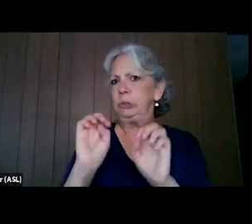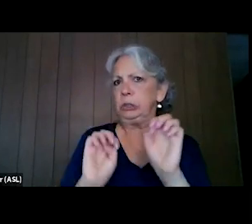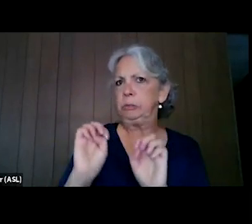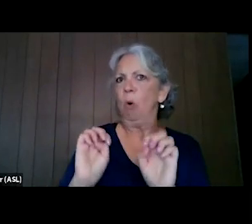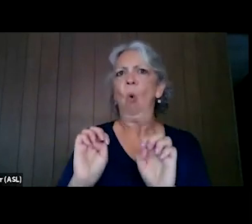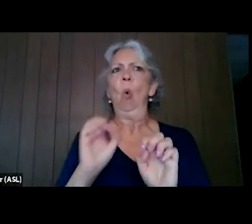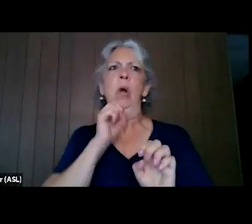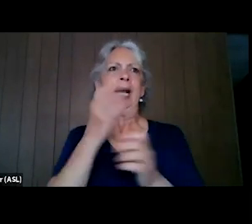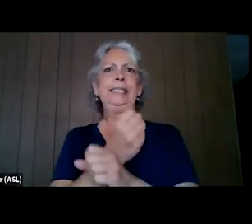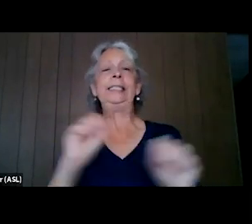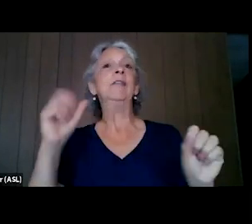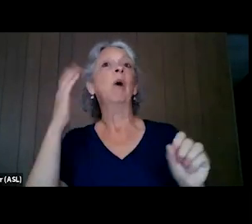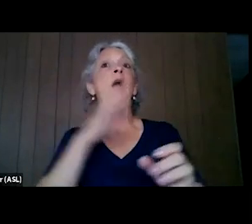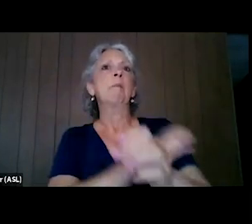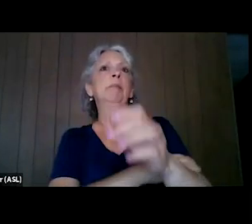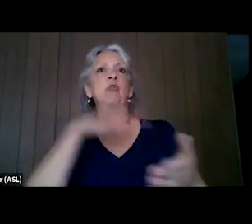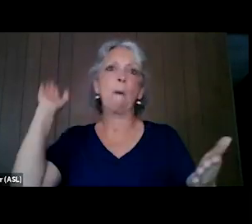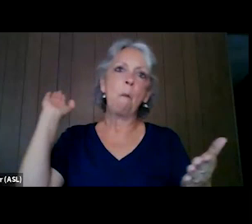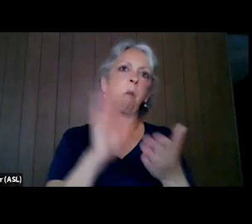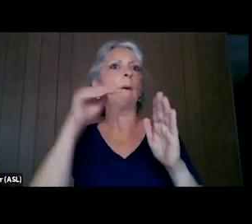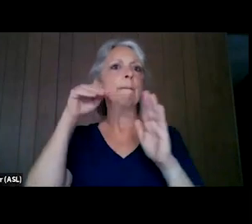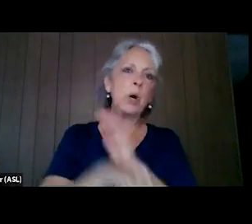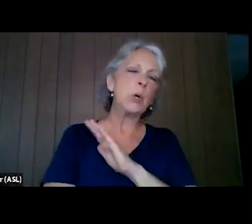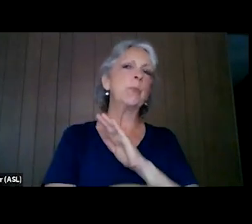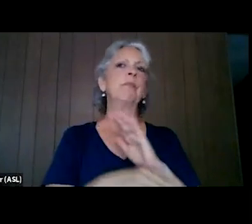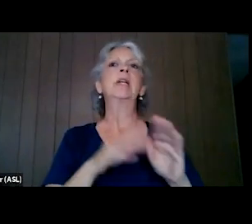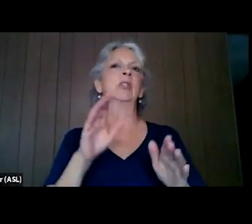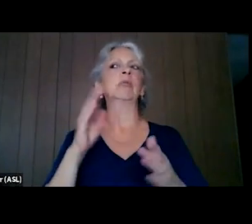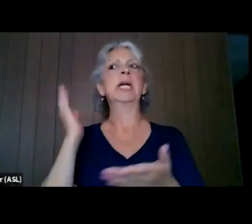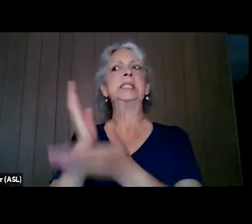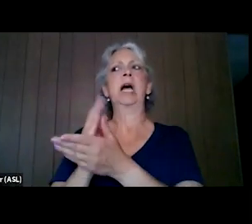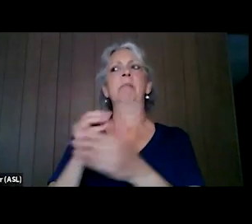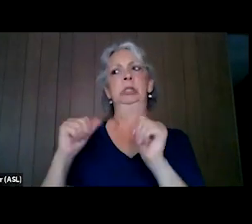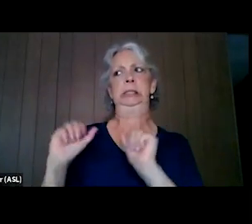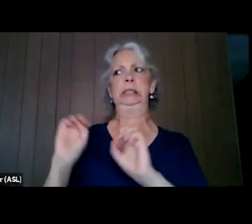due to drops in blood pressure and heart rate. And so those clinical trials were ended. So we do not have a lot of good data